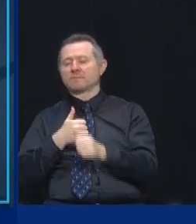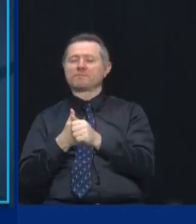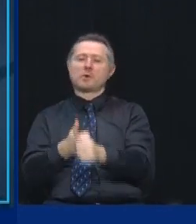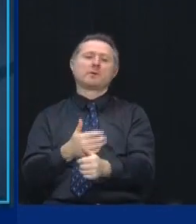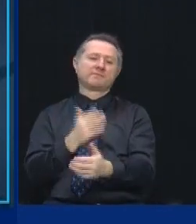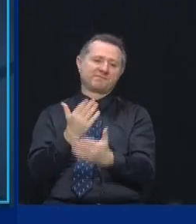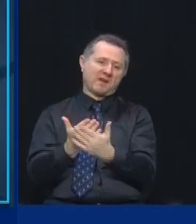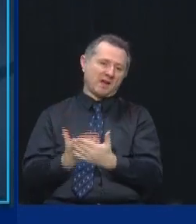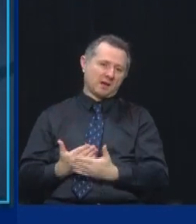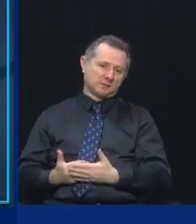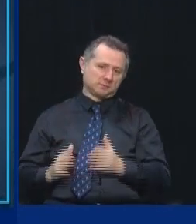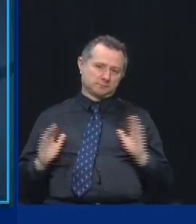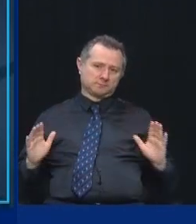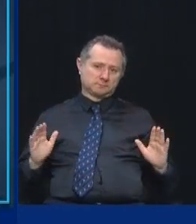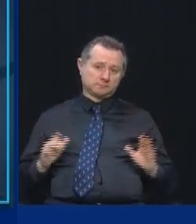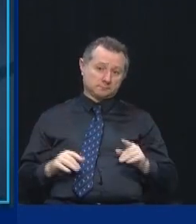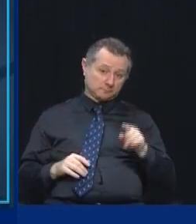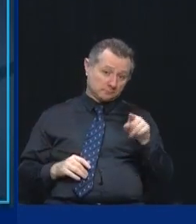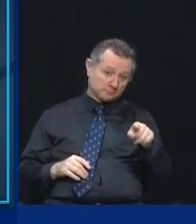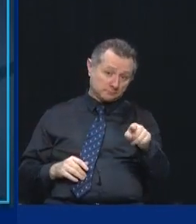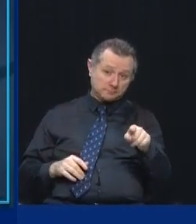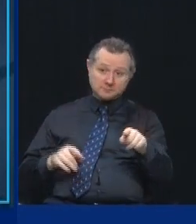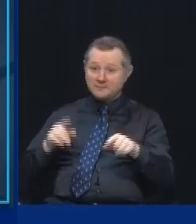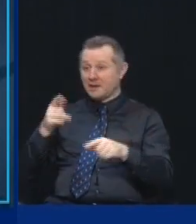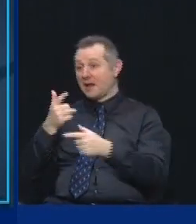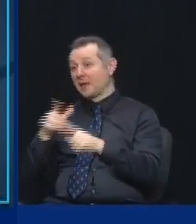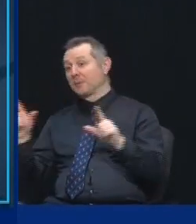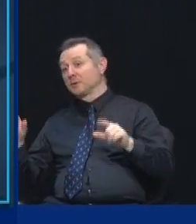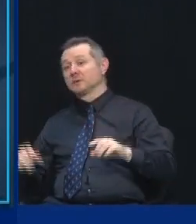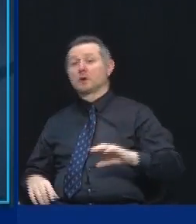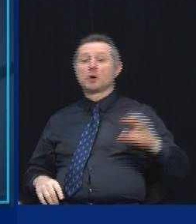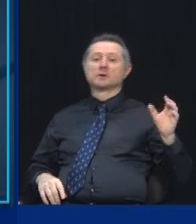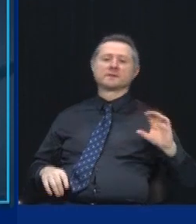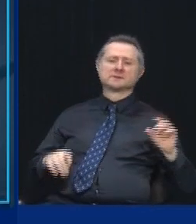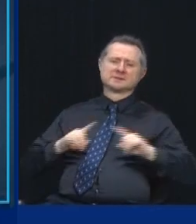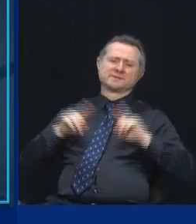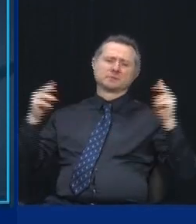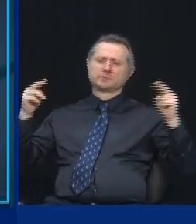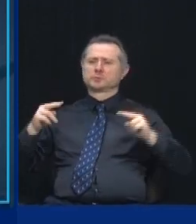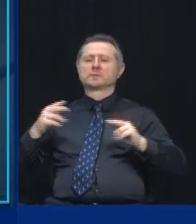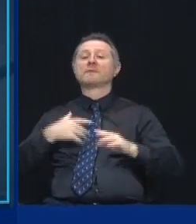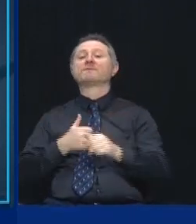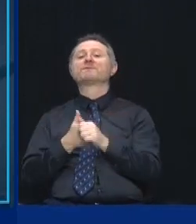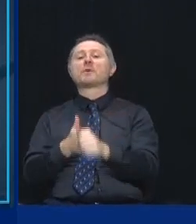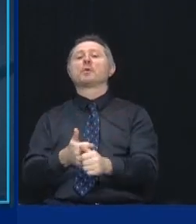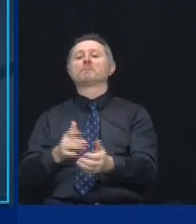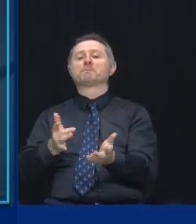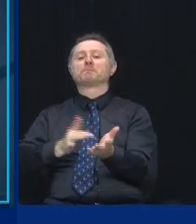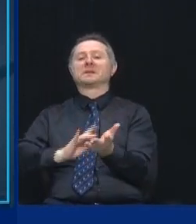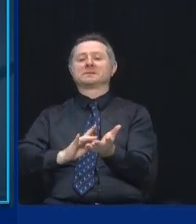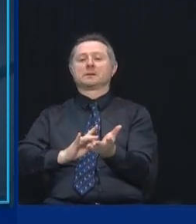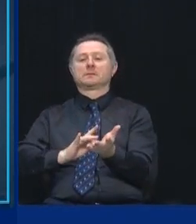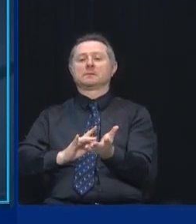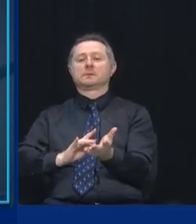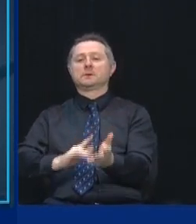IT'S NOT POLITICAL. IT'S FACTUAL.